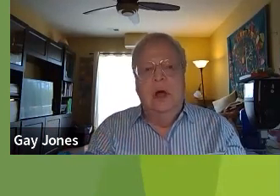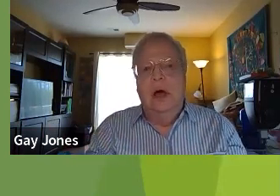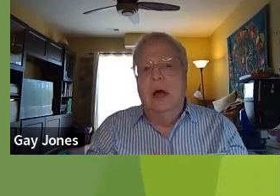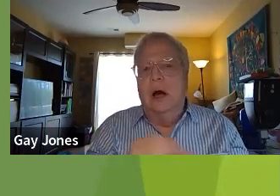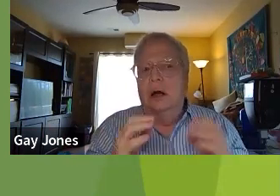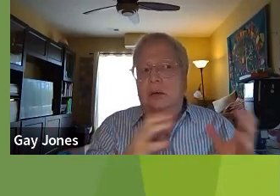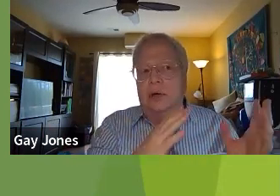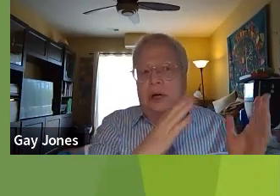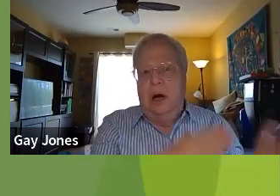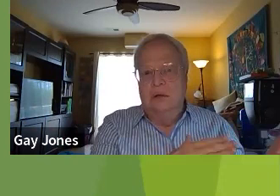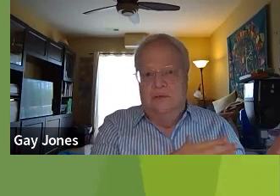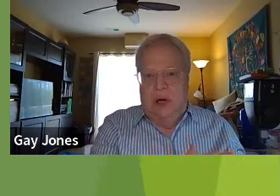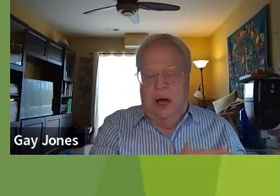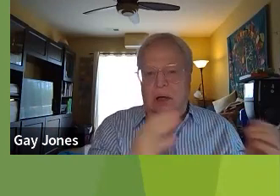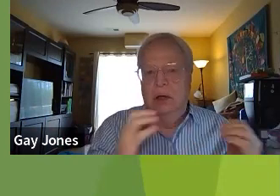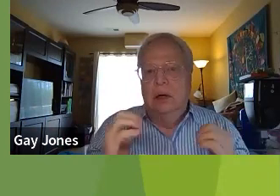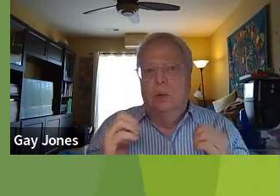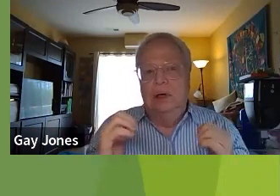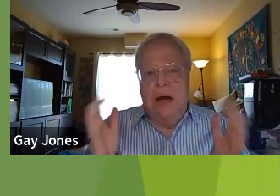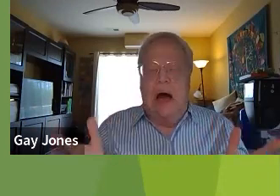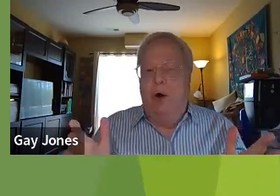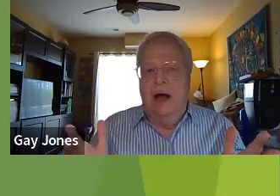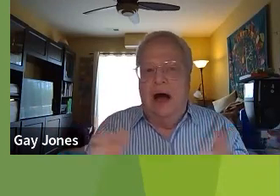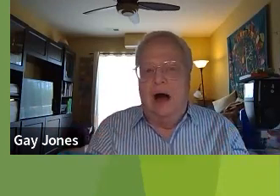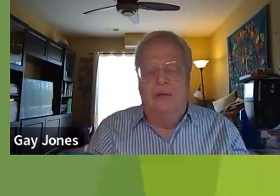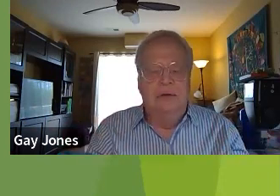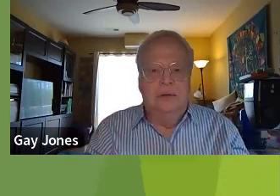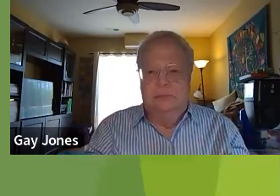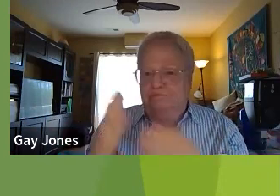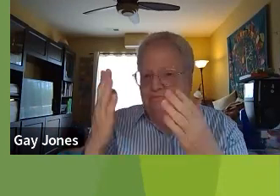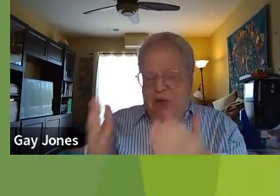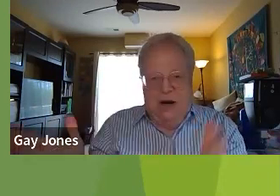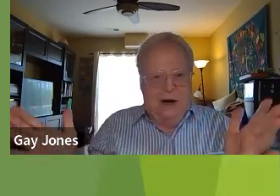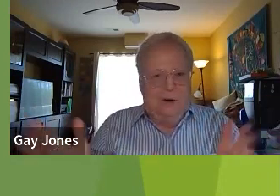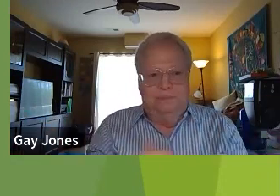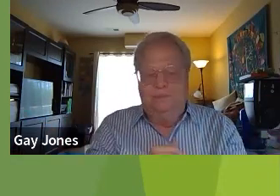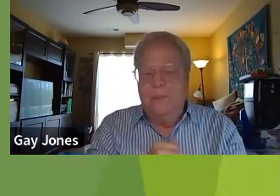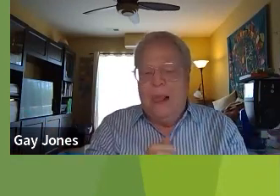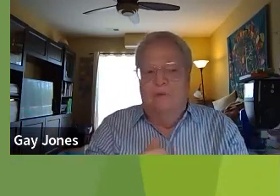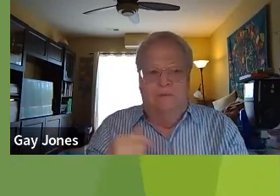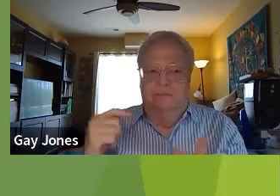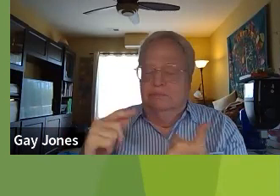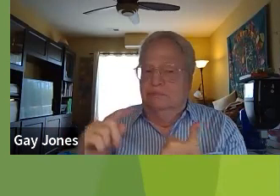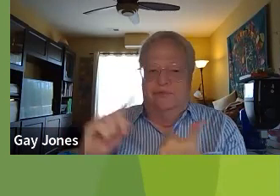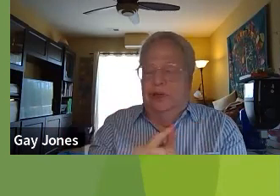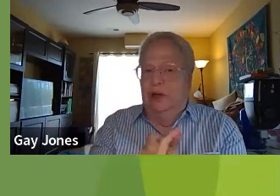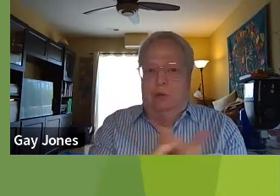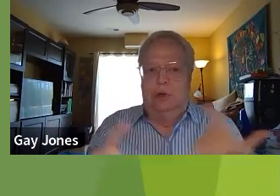And because of that, we now have video relay service.